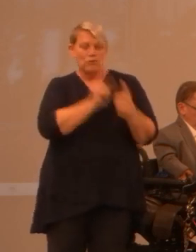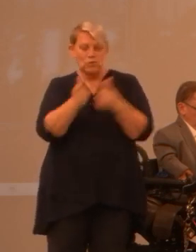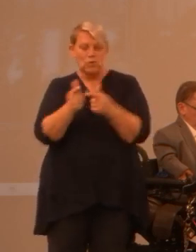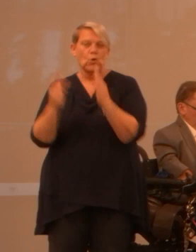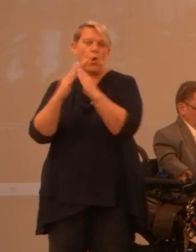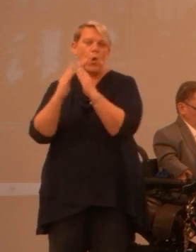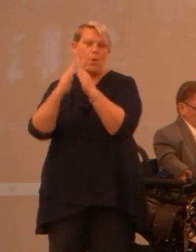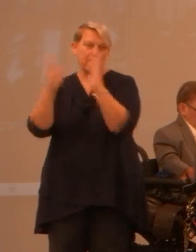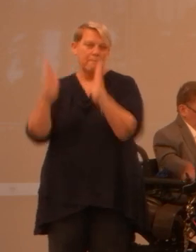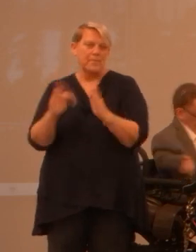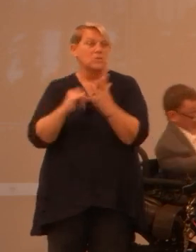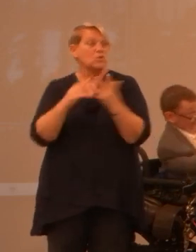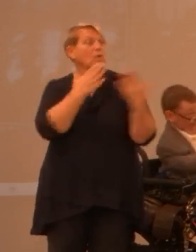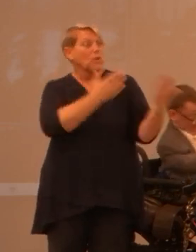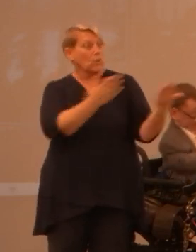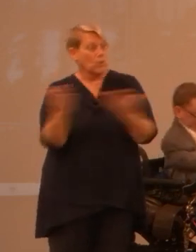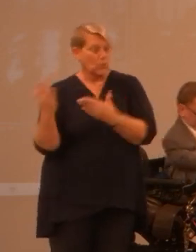So thank you. Thanks so much